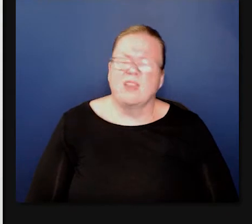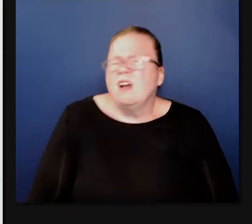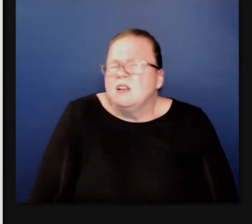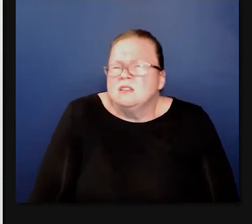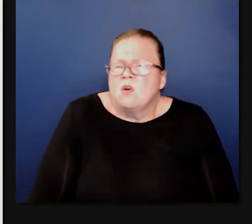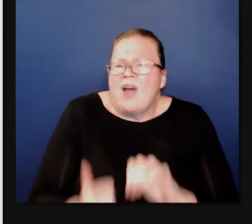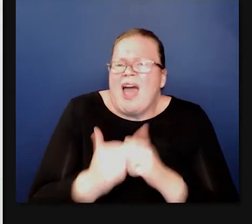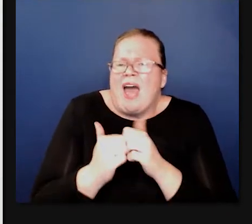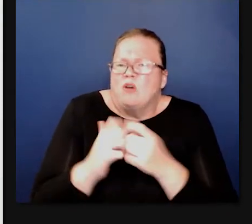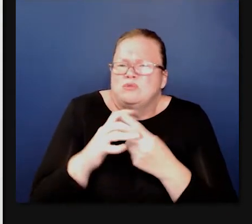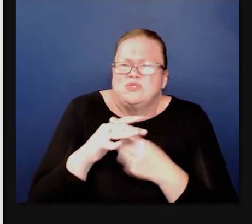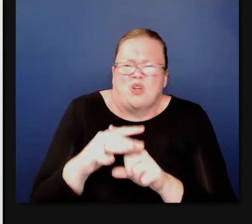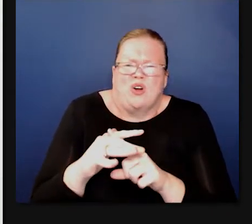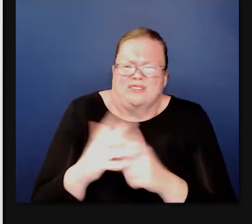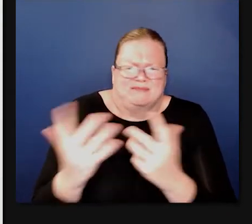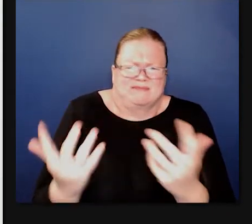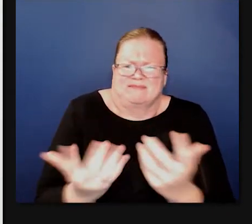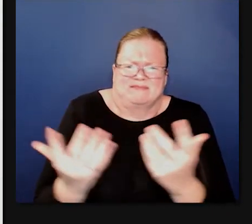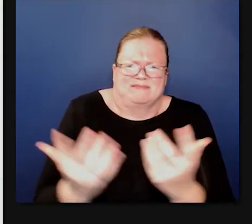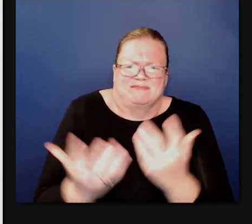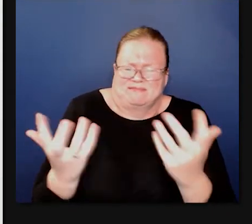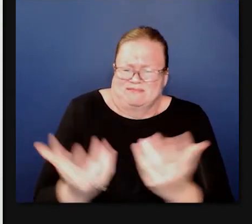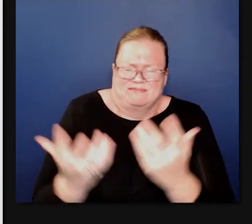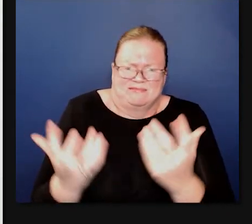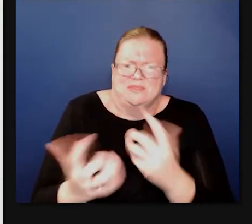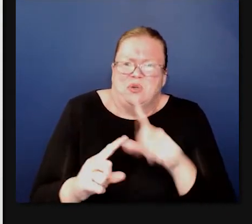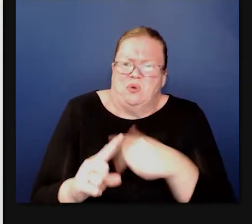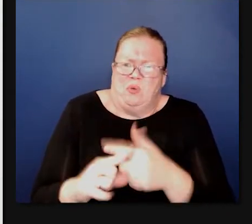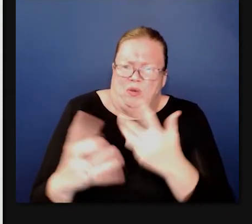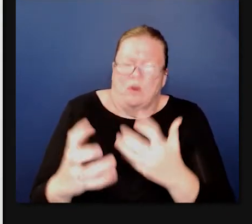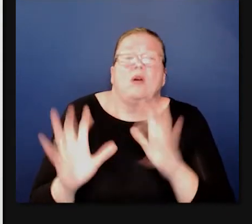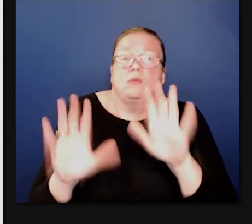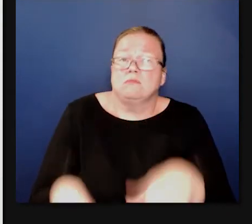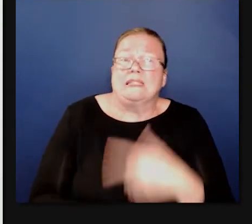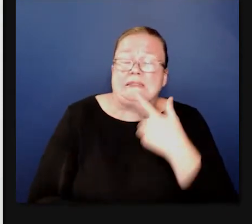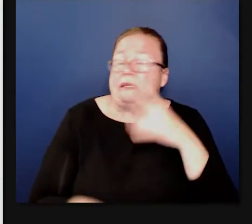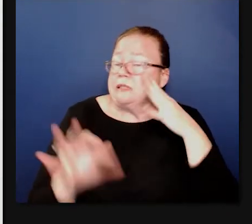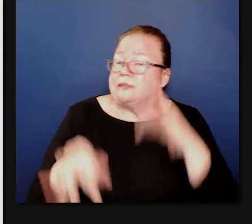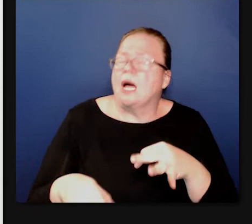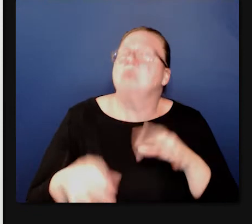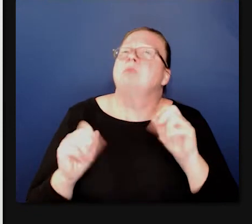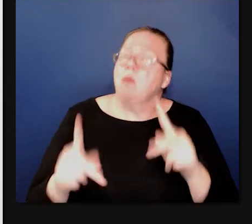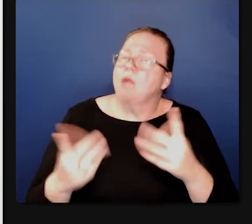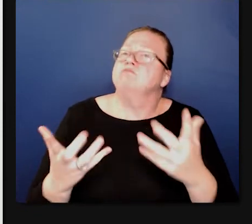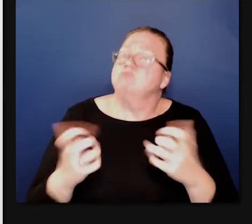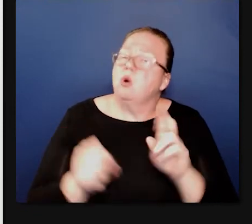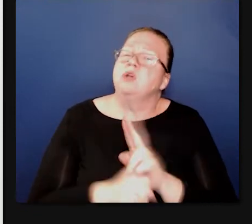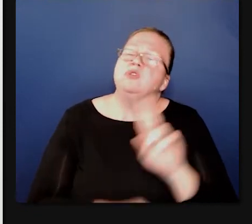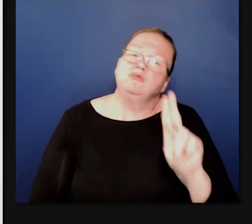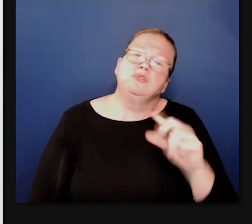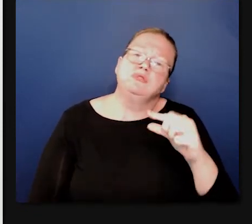So how do you get started with, when you've wanted to use, let's say you decided to use UGC.